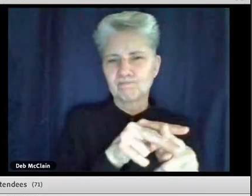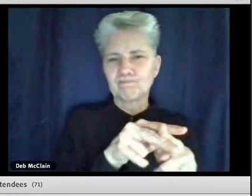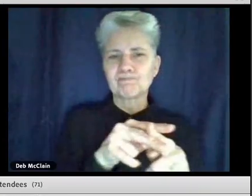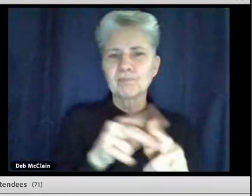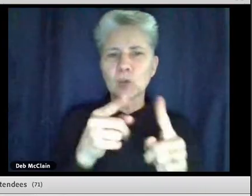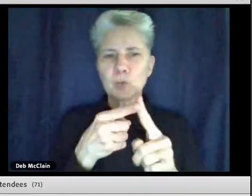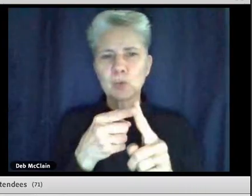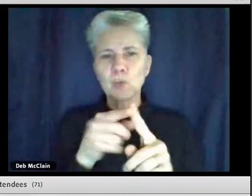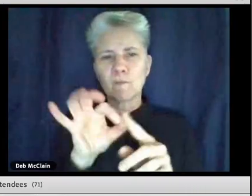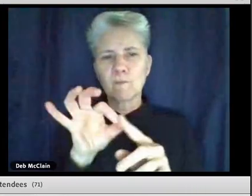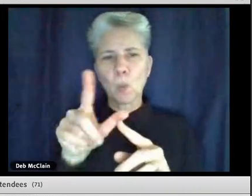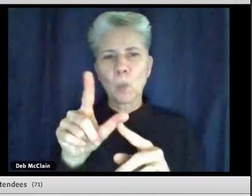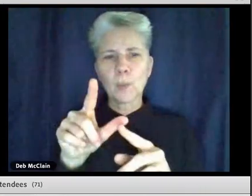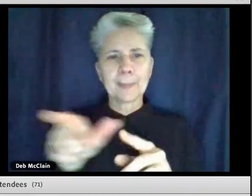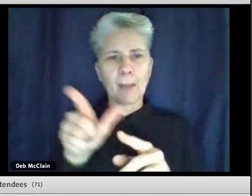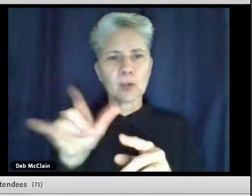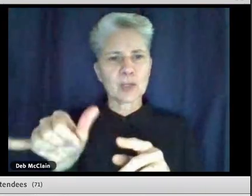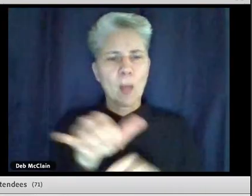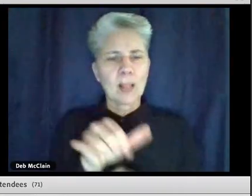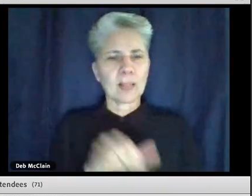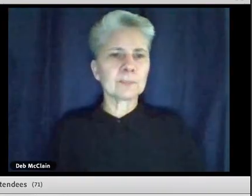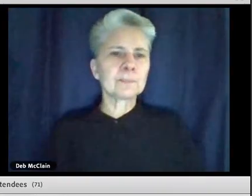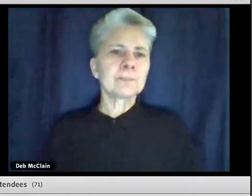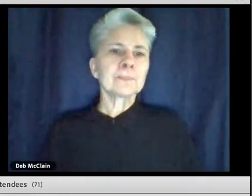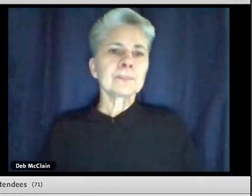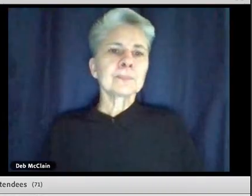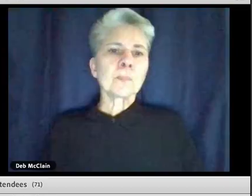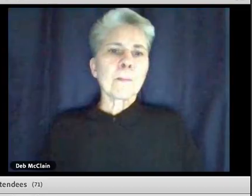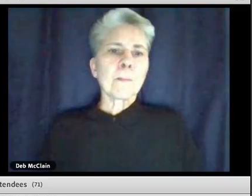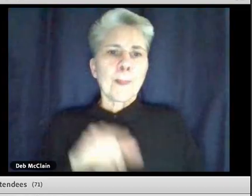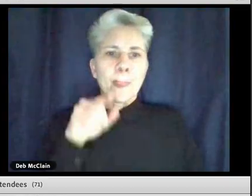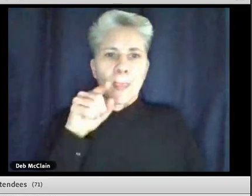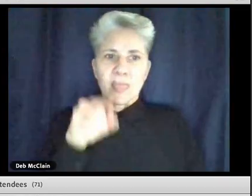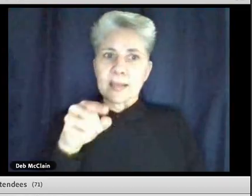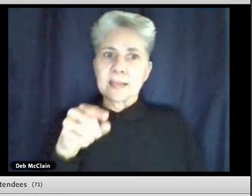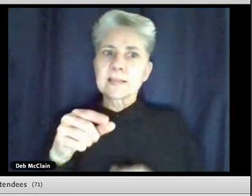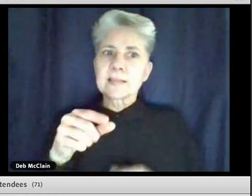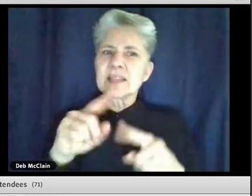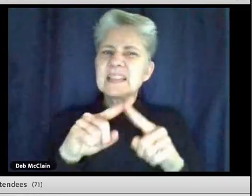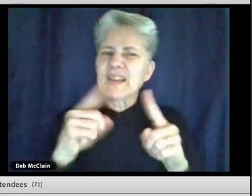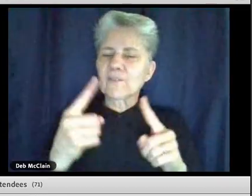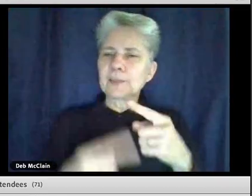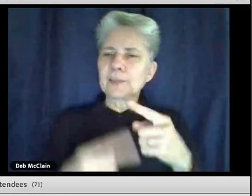And it might also help Florida libraries. This is a different one.